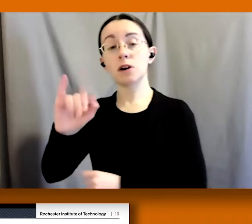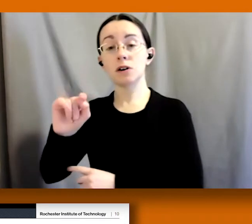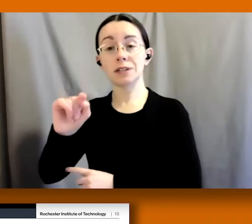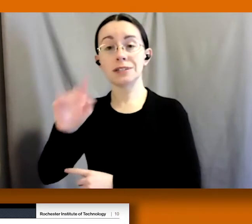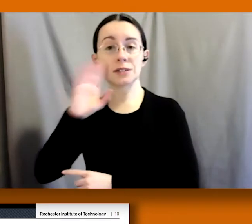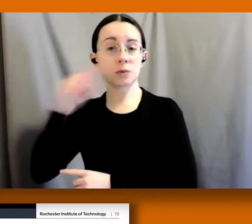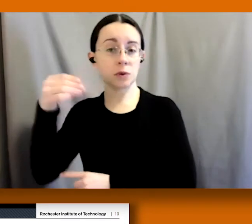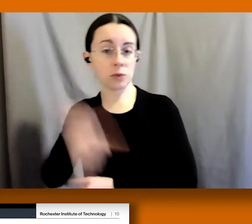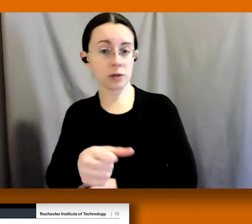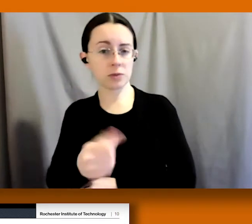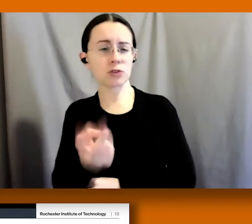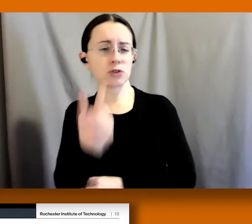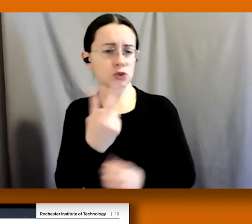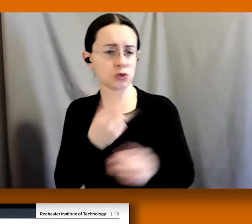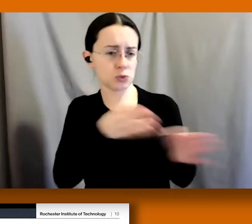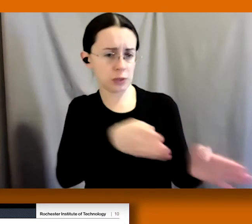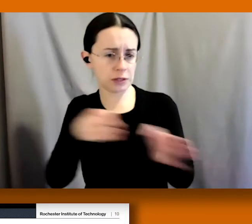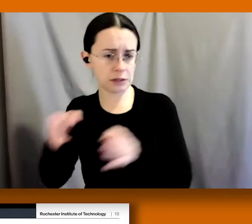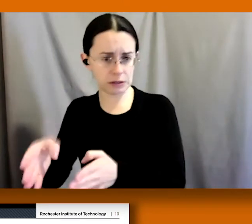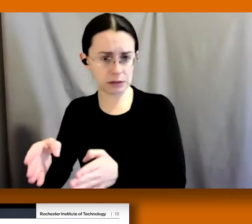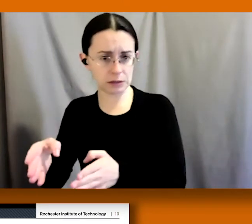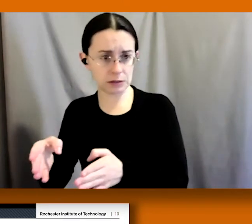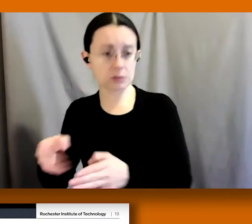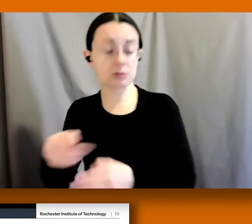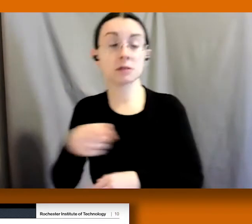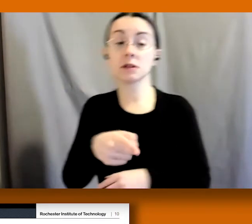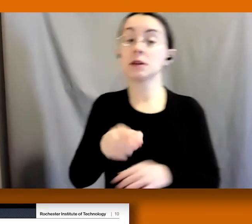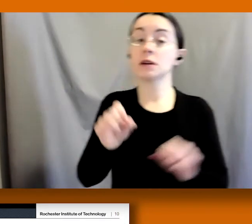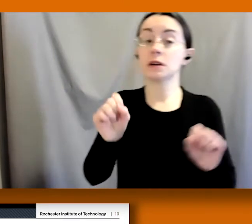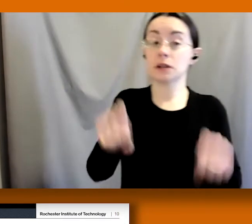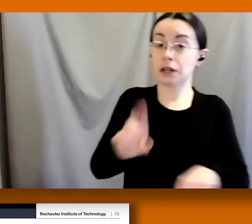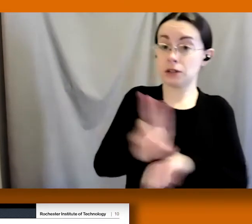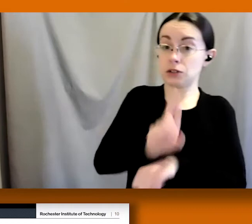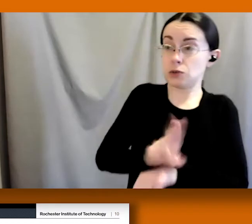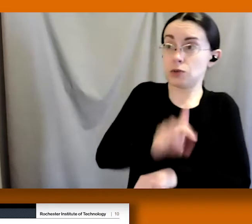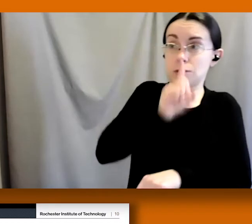You can use your actual expenditures,